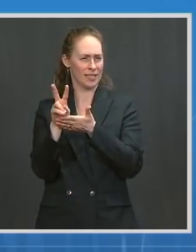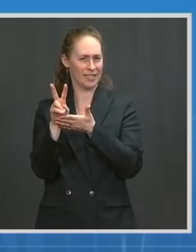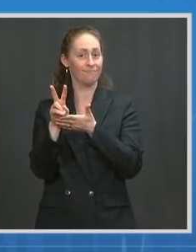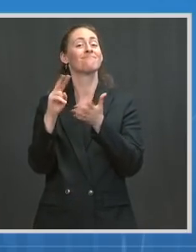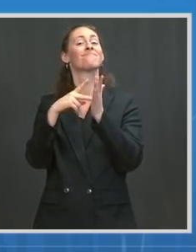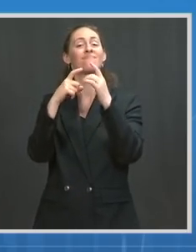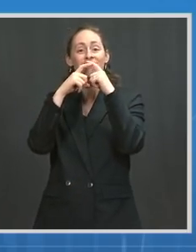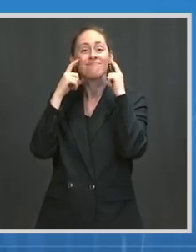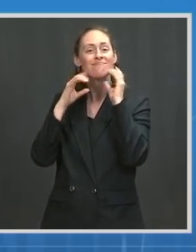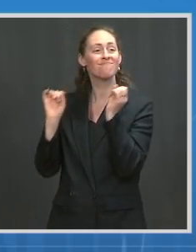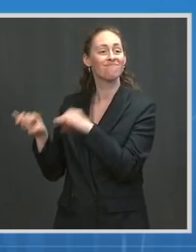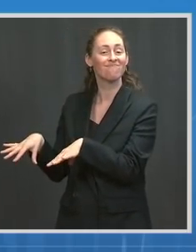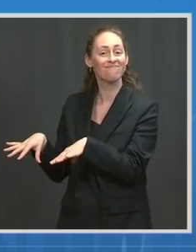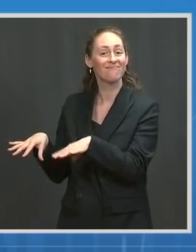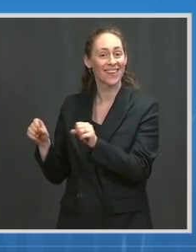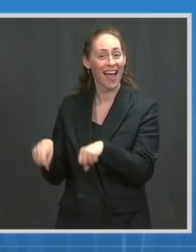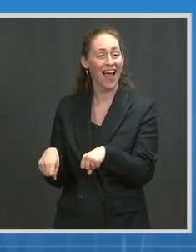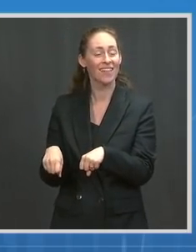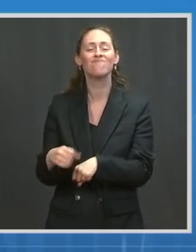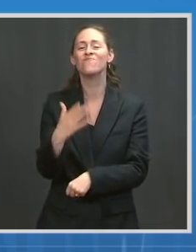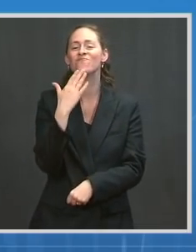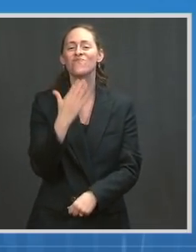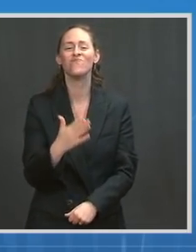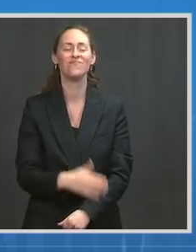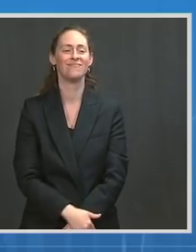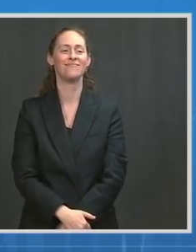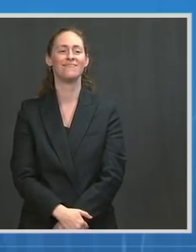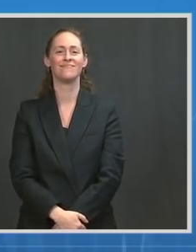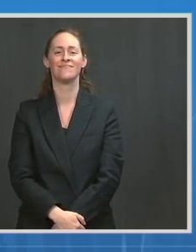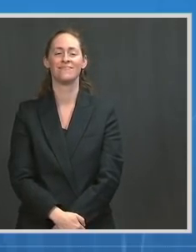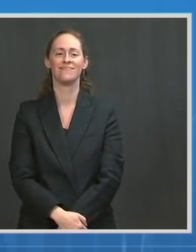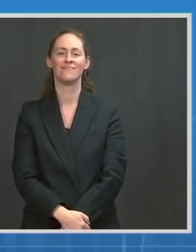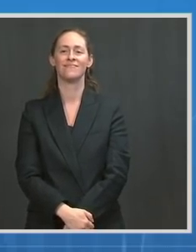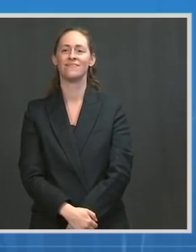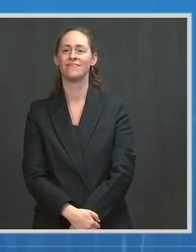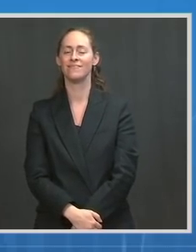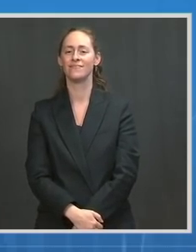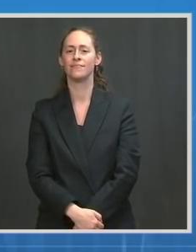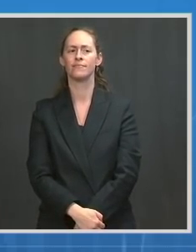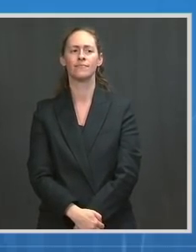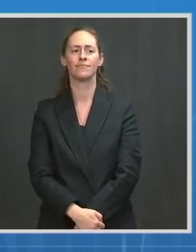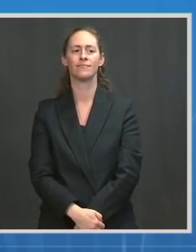Thank you. I'll now turn things over to Dr. Fauci. Dr. Fauci: Thank you very much, Dr. Walensky.